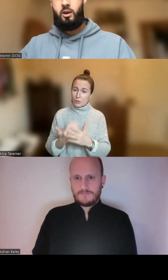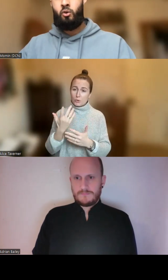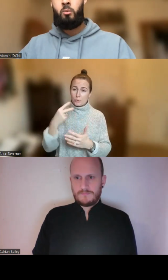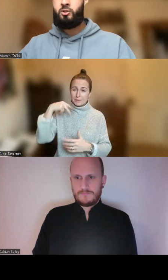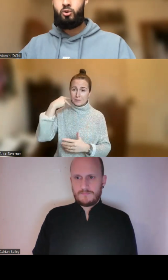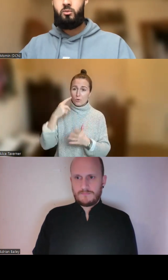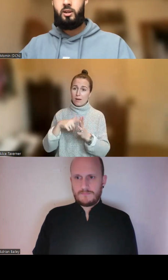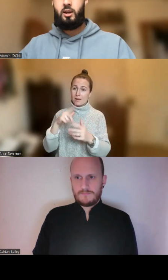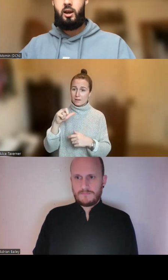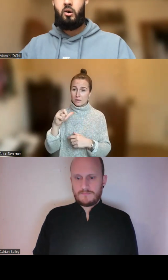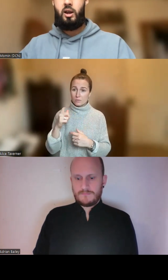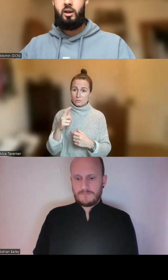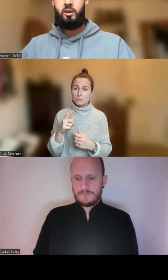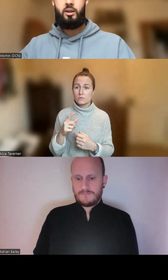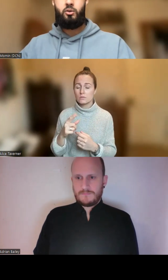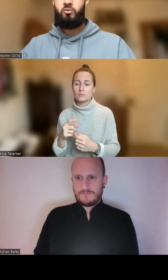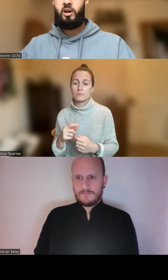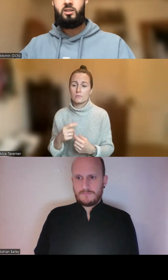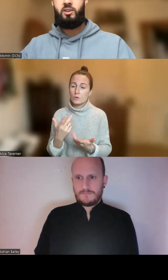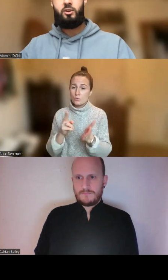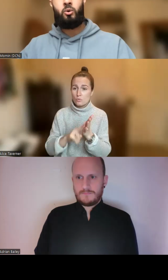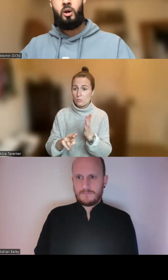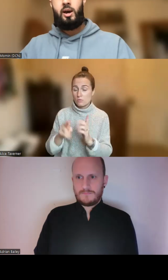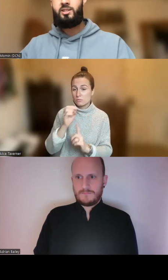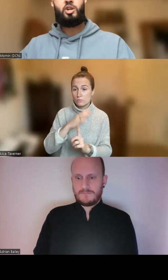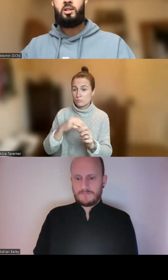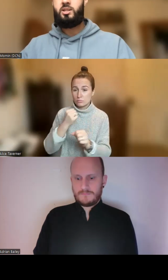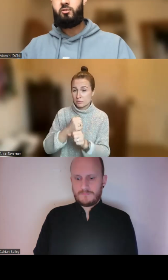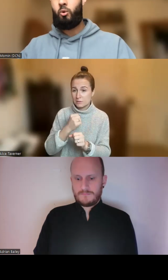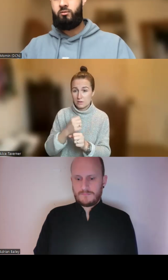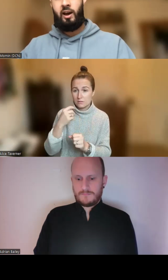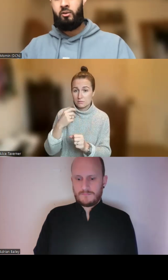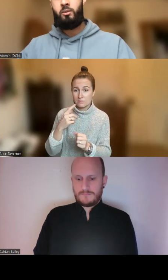a normal social media account and your first video has chances of going viral.